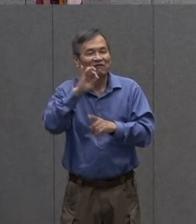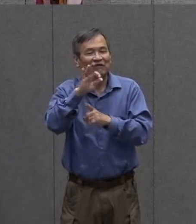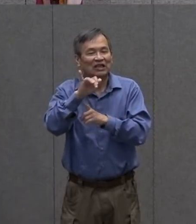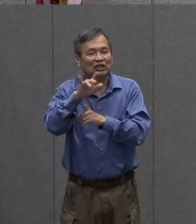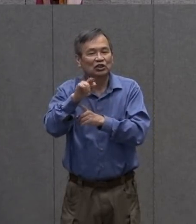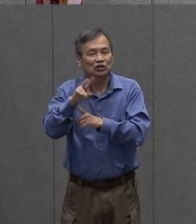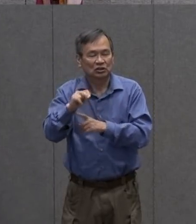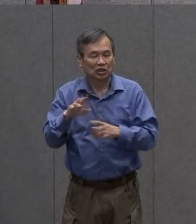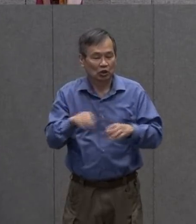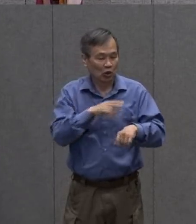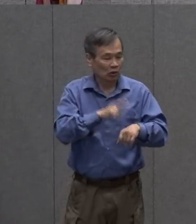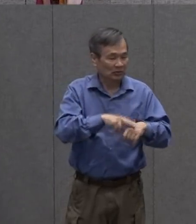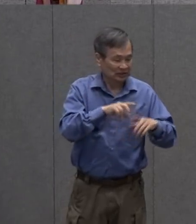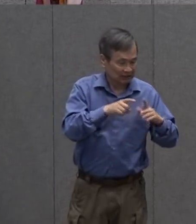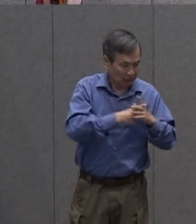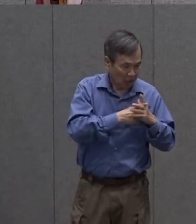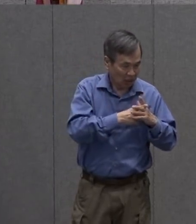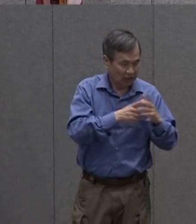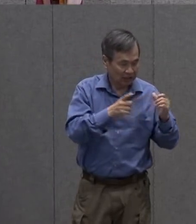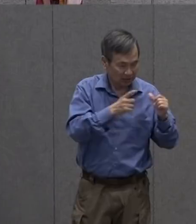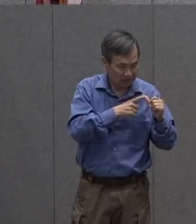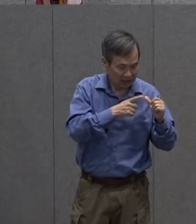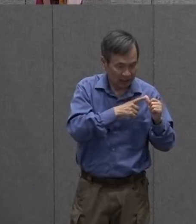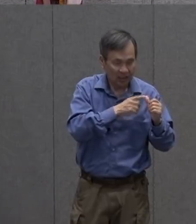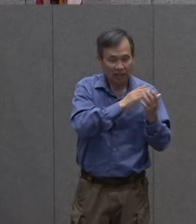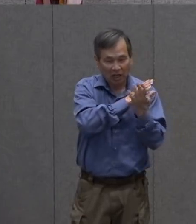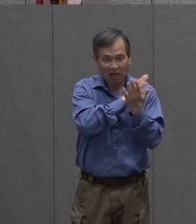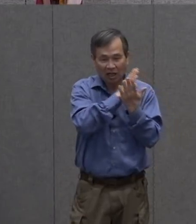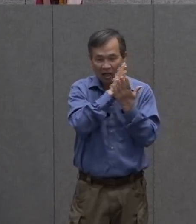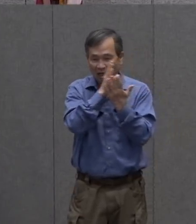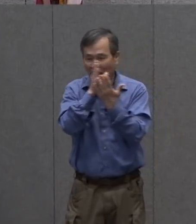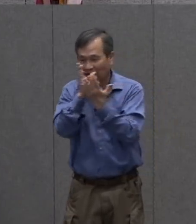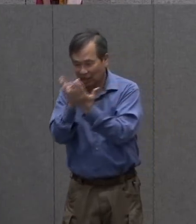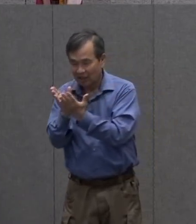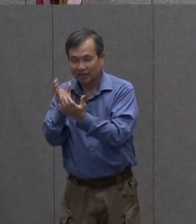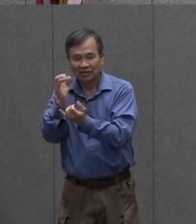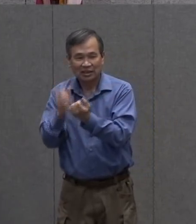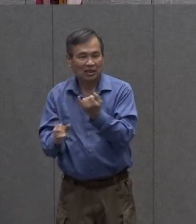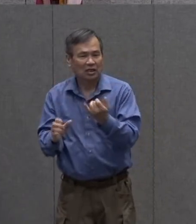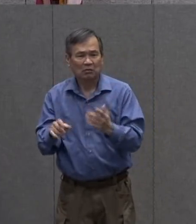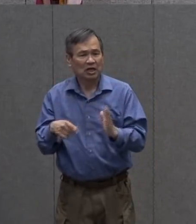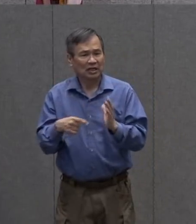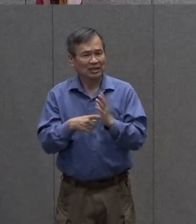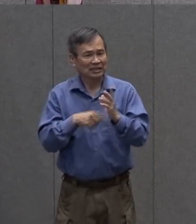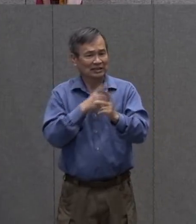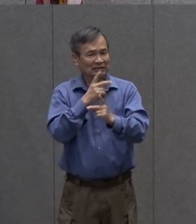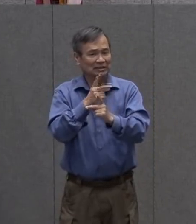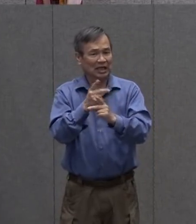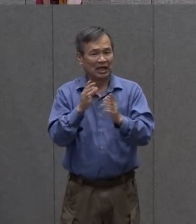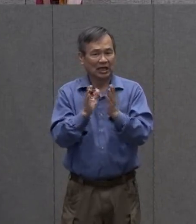at the very beginning and read the story all the way to the end, but in this kind of nonfiction book